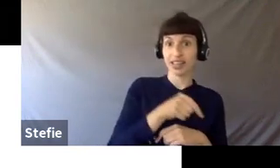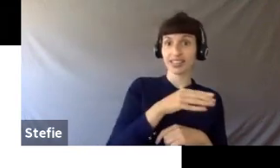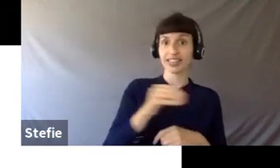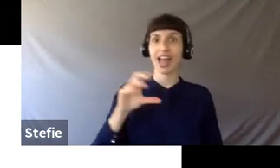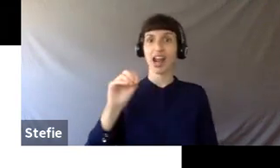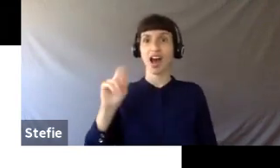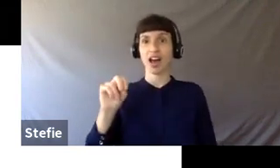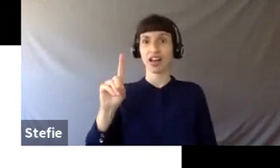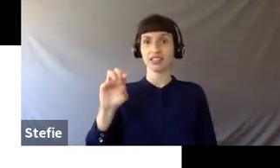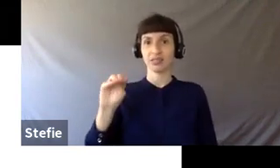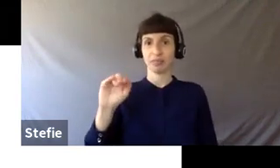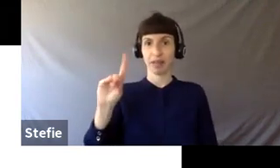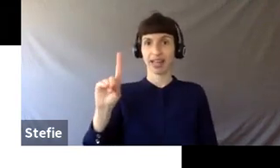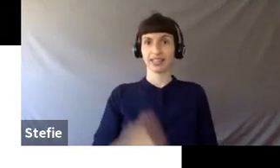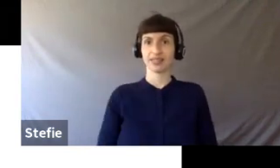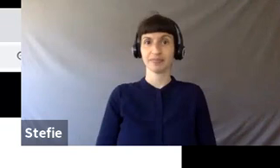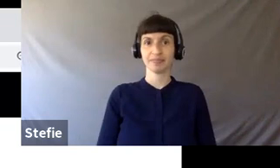if you do this as well as the on-demand.